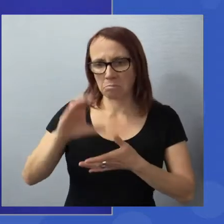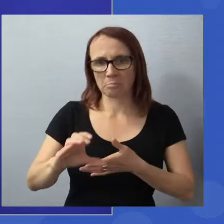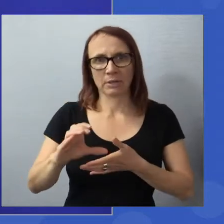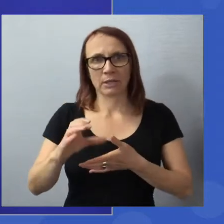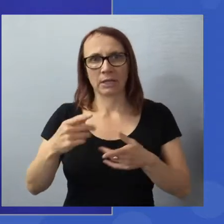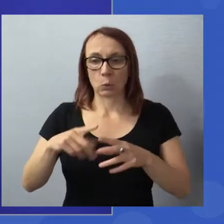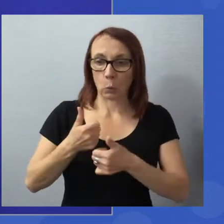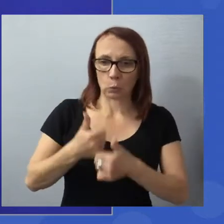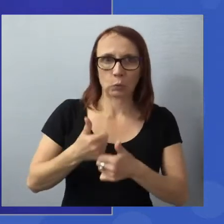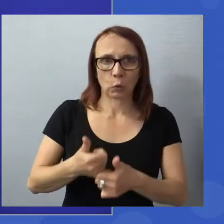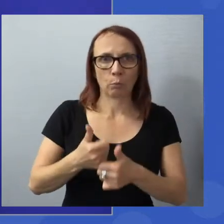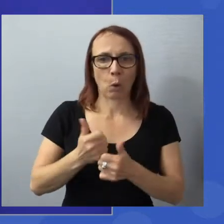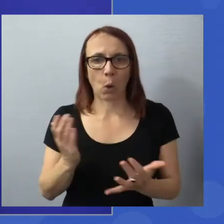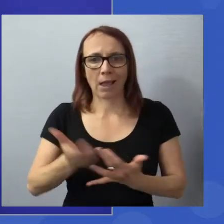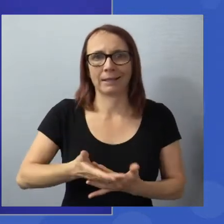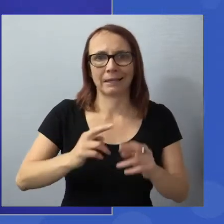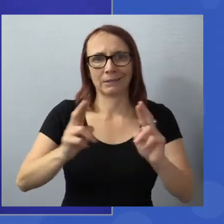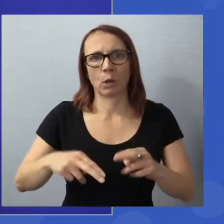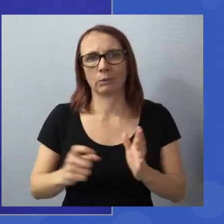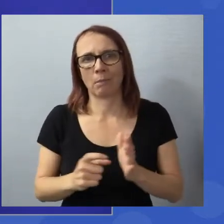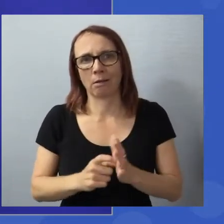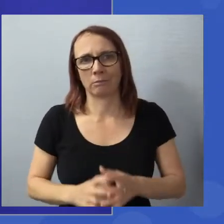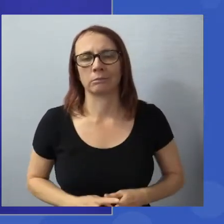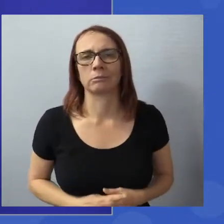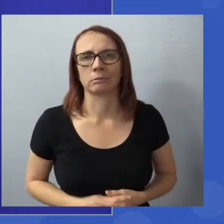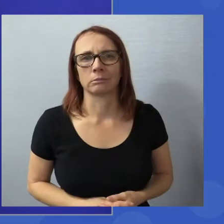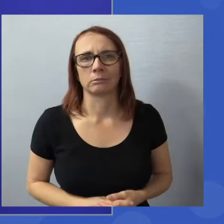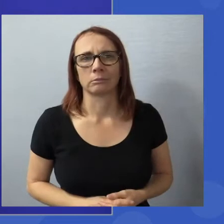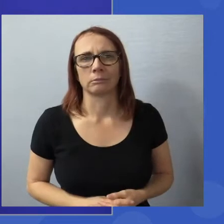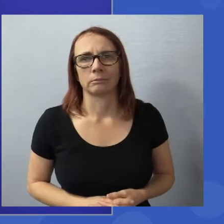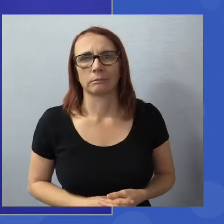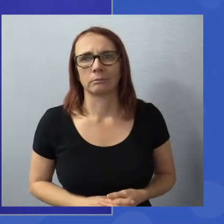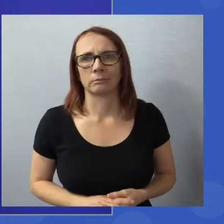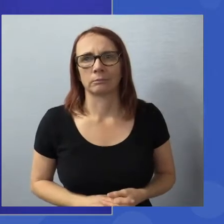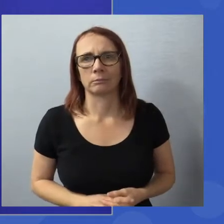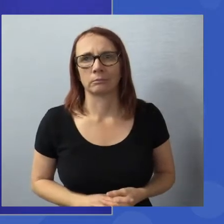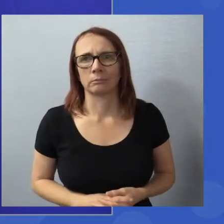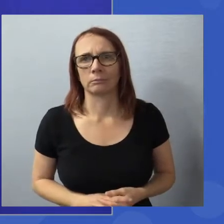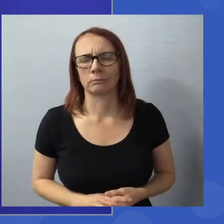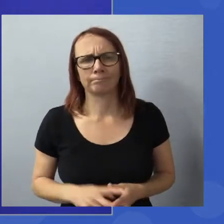support access to the host market thank you so a approach or mine say and this